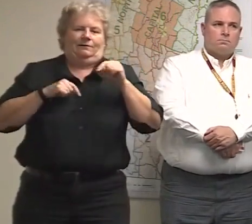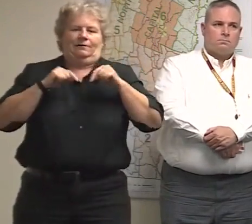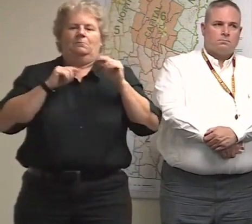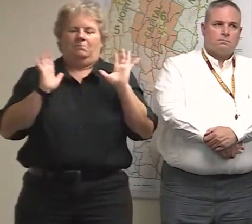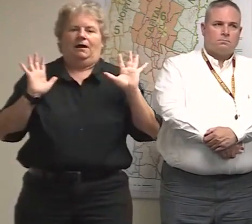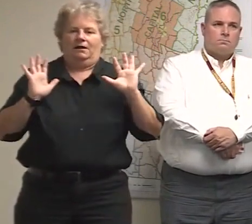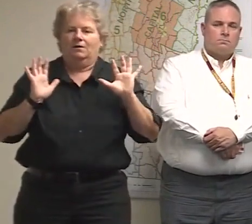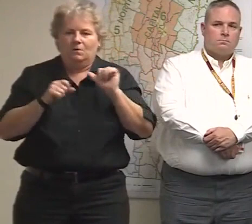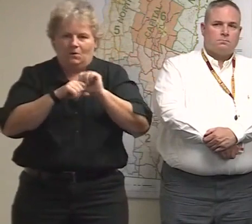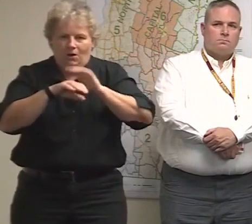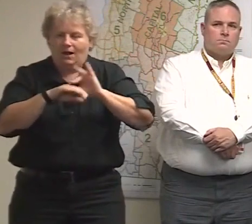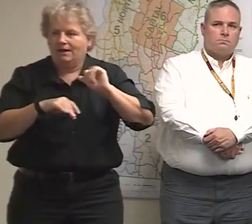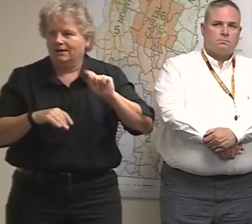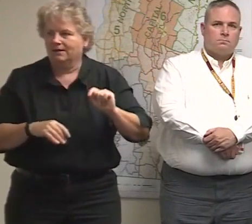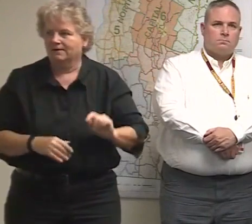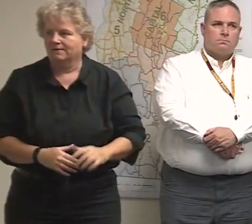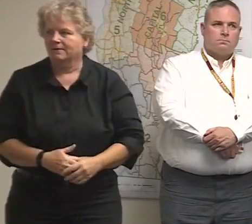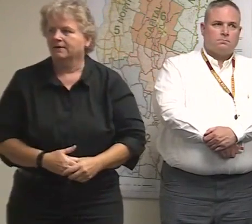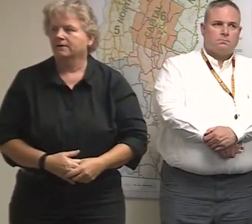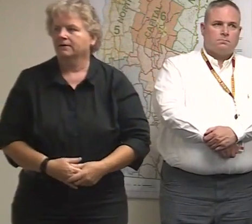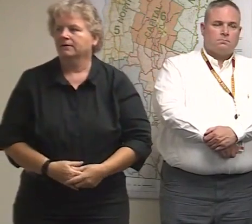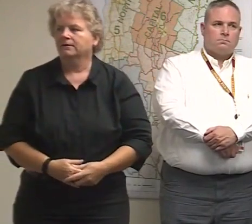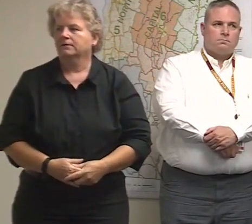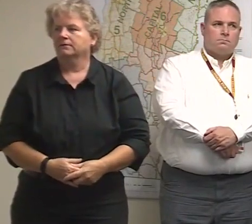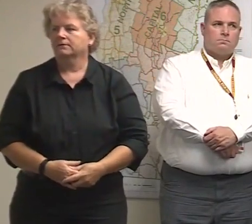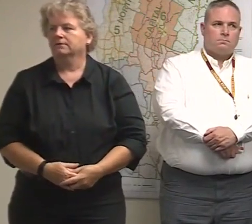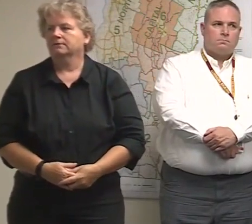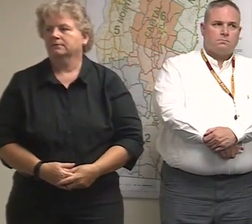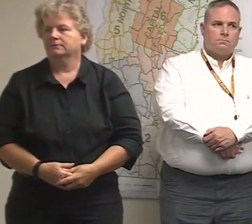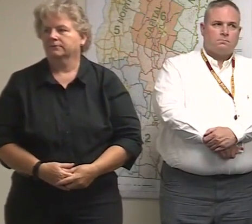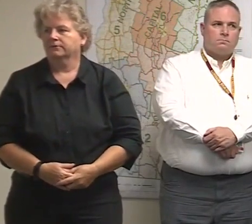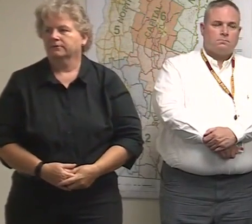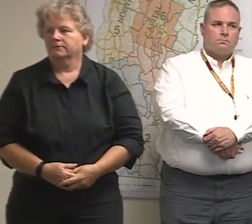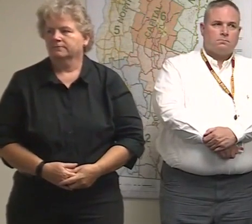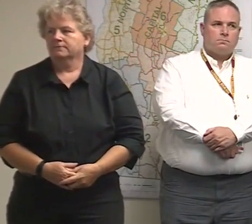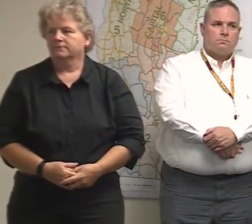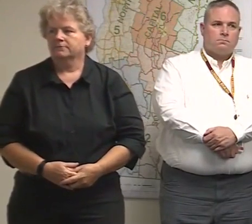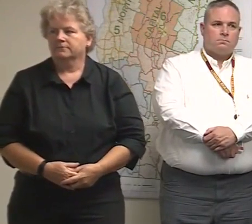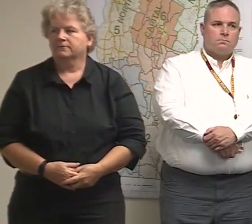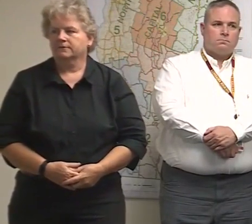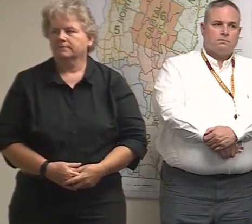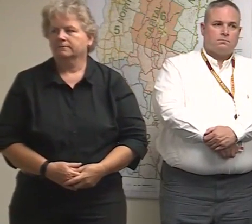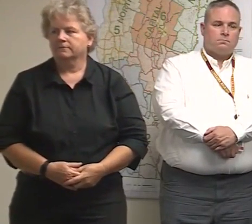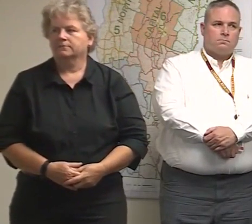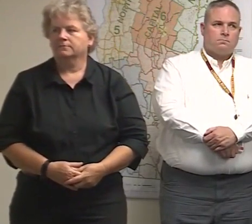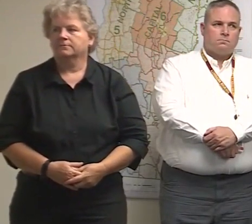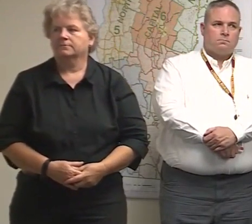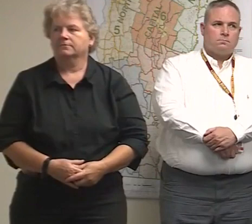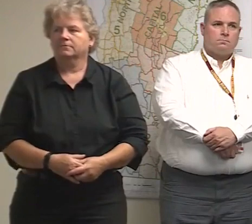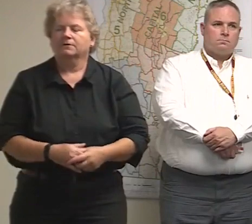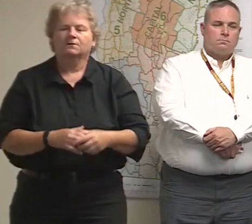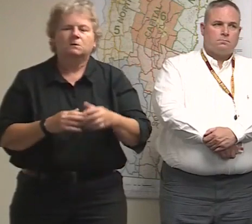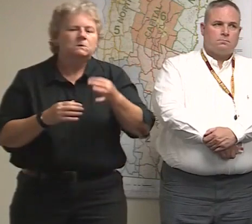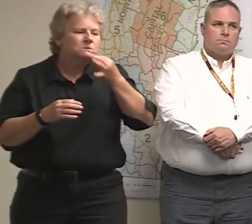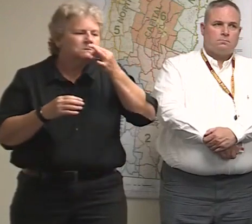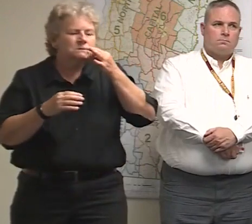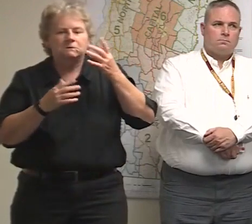THAT WE SIMPLIFY THAT. SO AND EVERYONE HAS AN UNDERSTANDING WHAT IT COVERS, WHAT IT DOESN’T AND WHAT THEY CAN EXPECT.